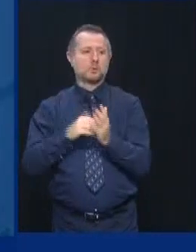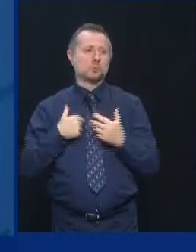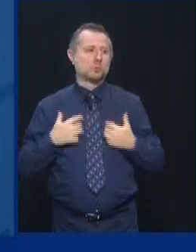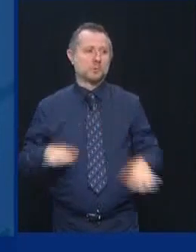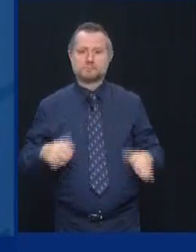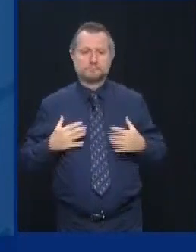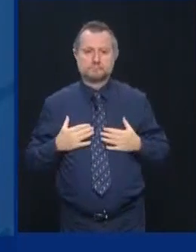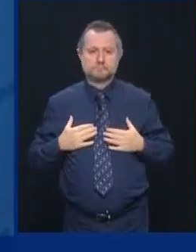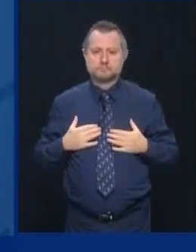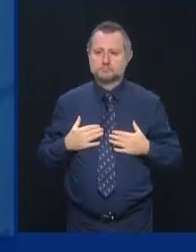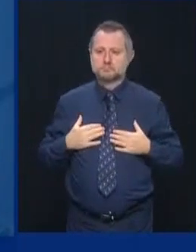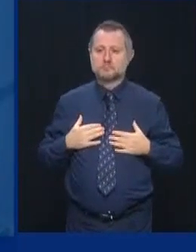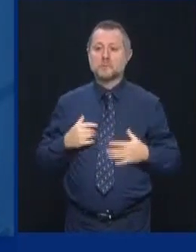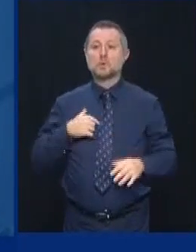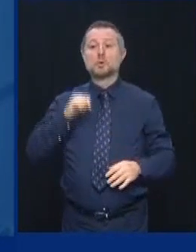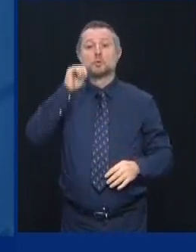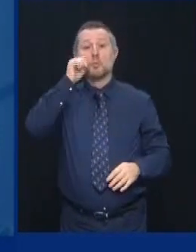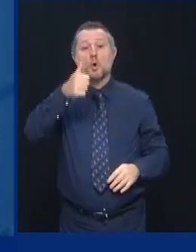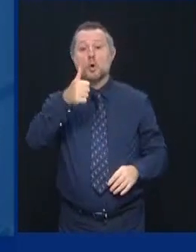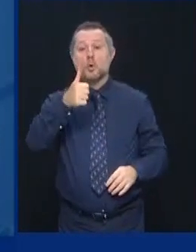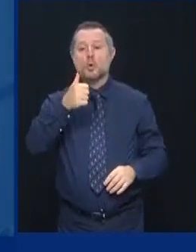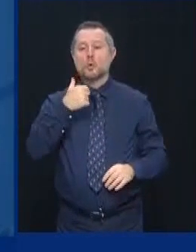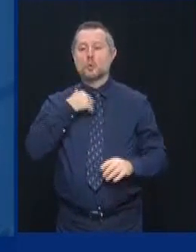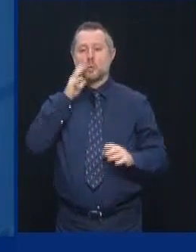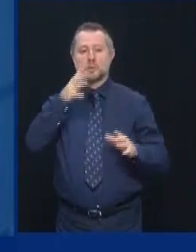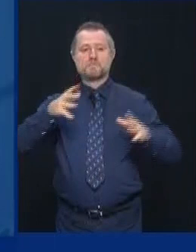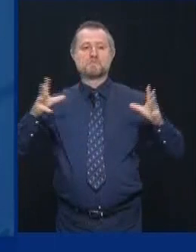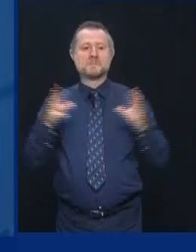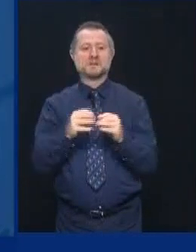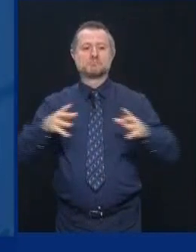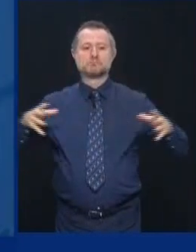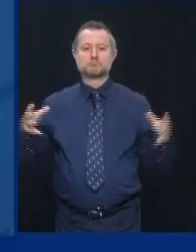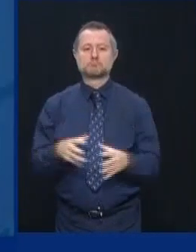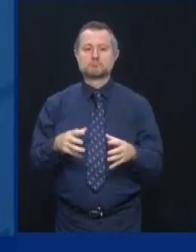ENFORCEMENT CAPACITY. WE'RE NOT GOING TO MAKE THE SAME